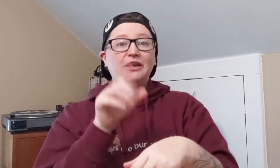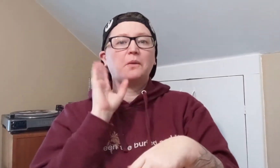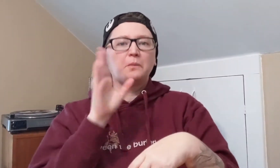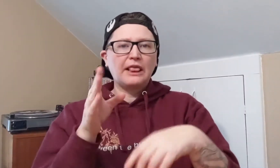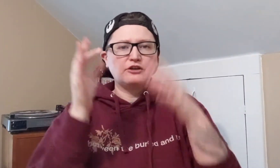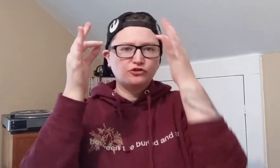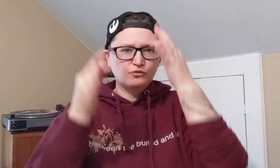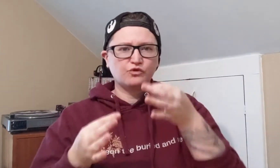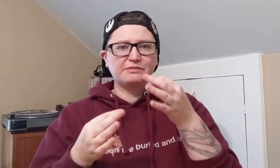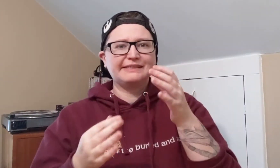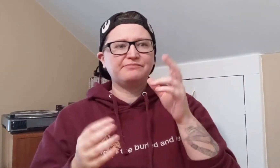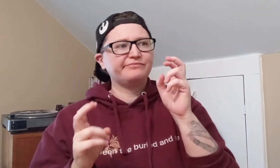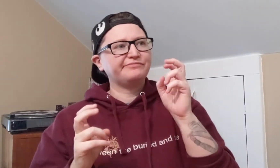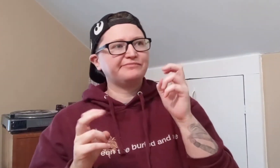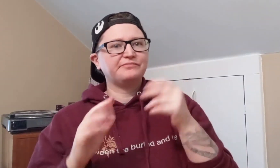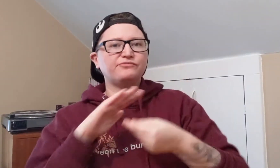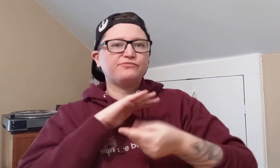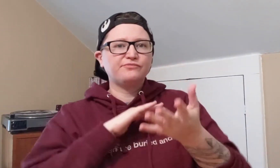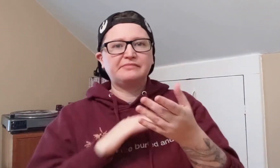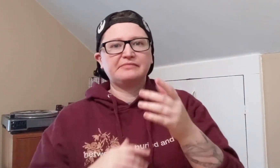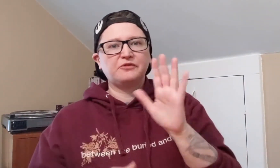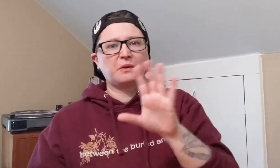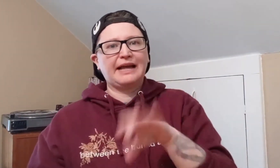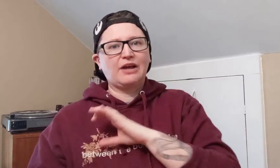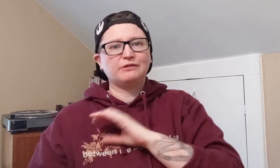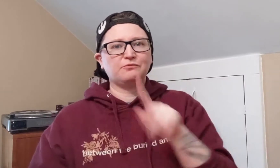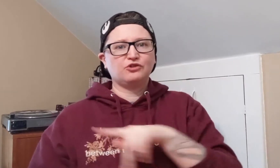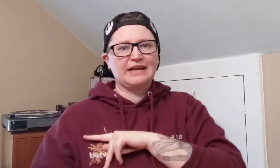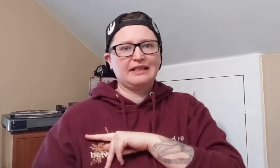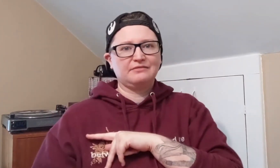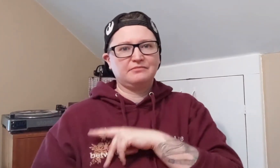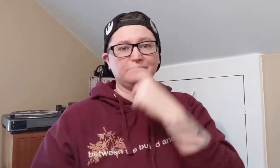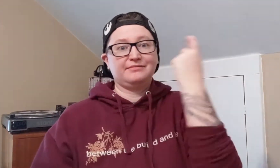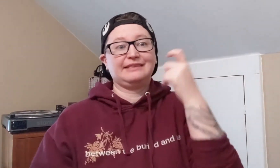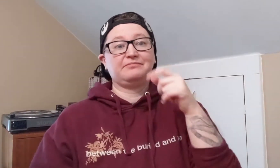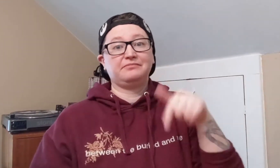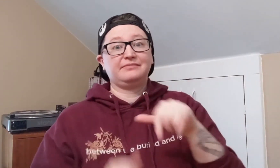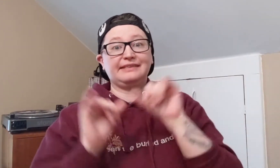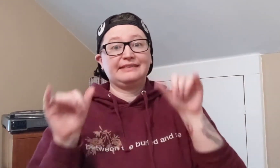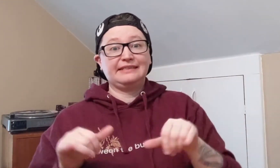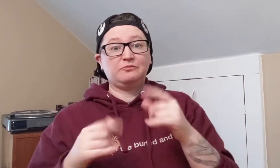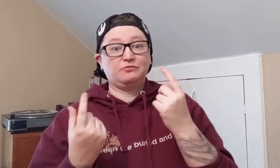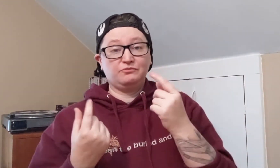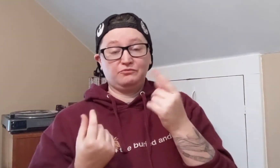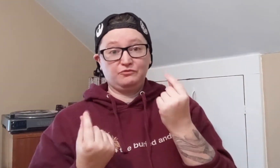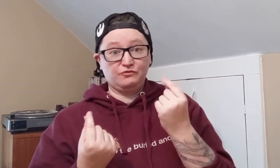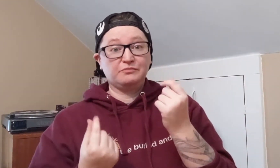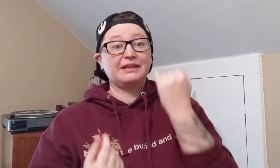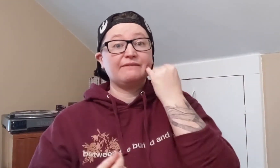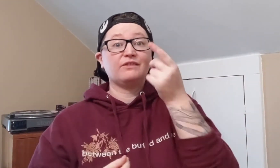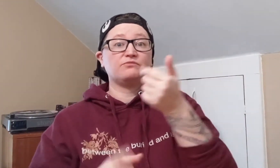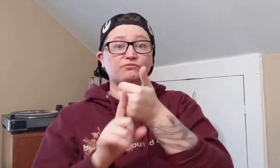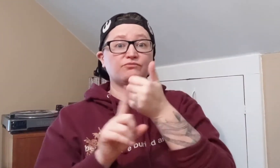um but also that will determine you know how your character's personality is and in the system what